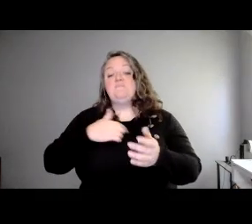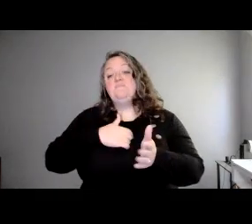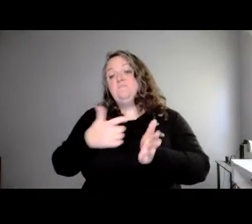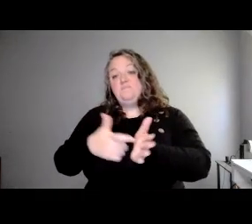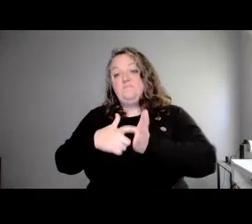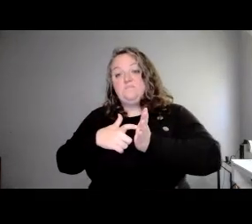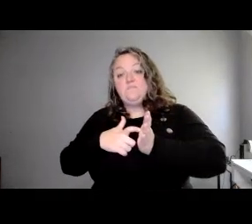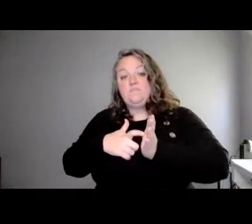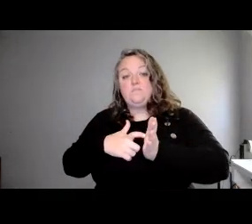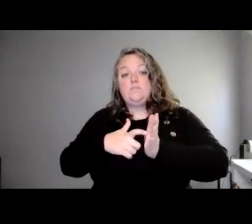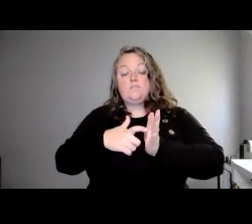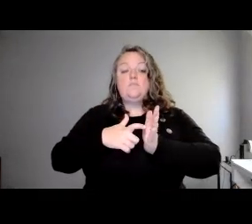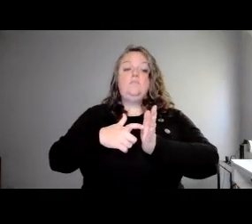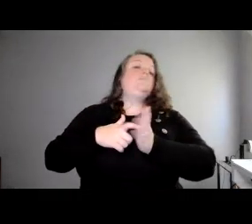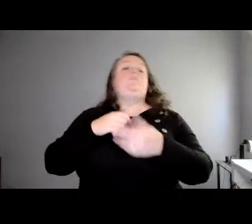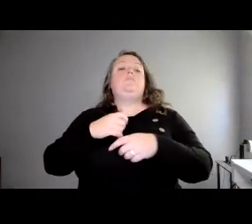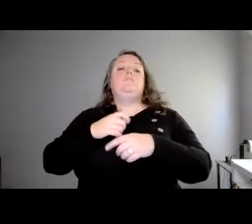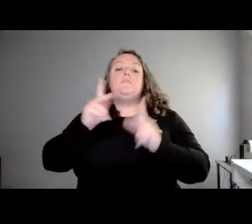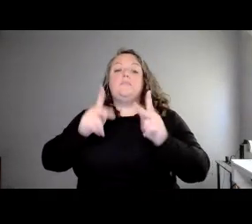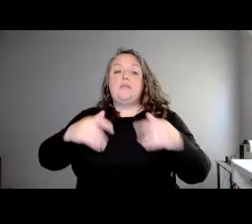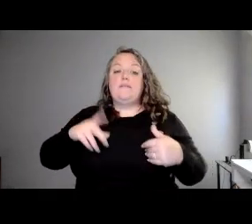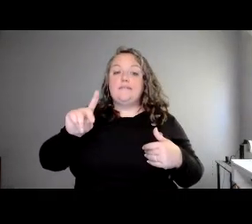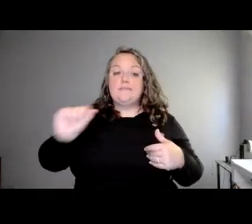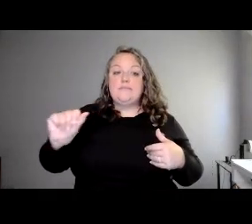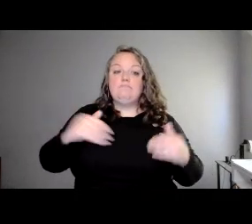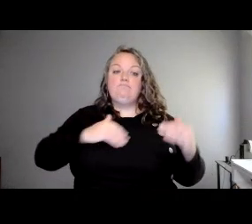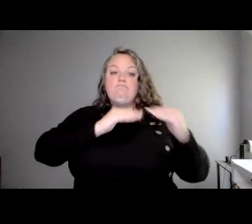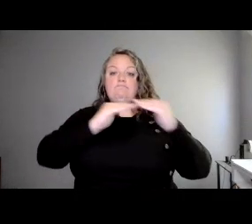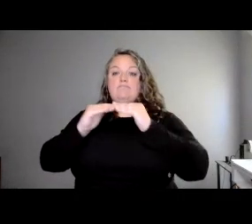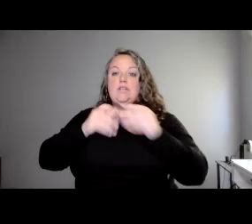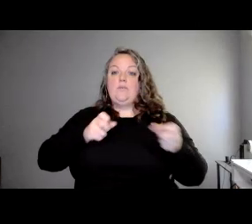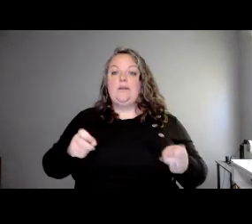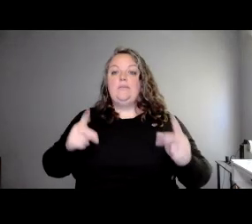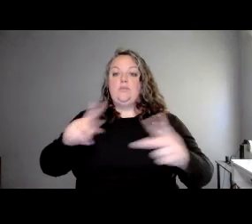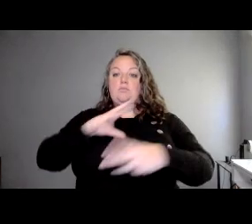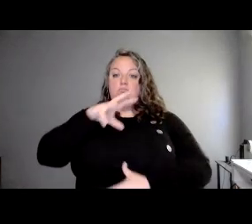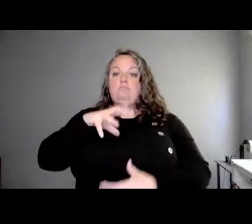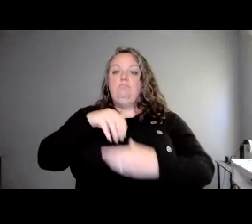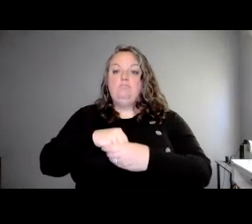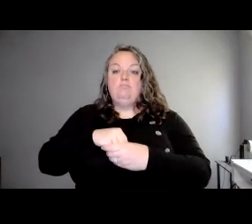to ensure that people with disabilities have equal opportunity to participate in public entities,